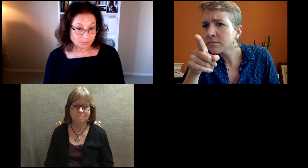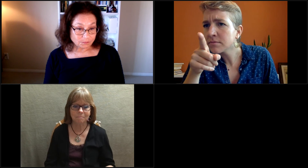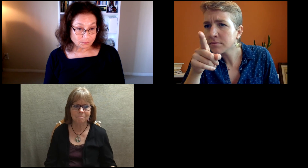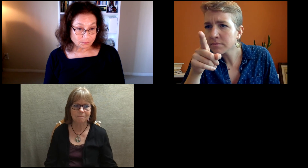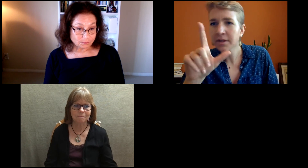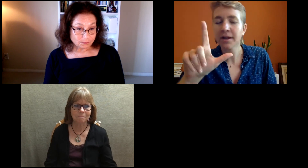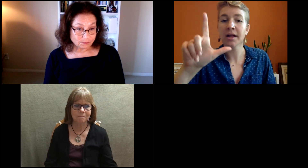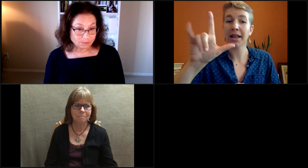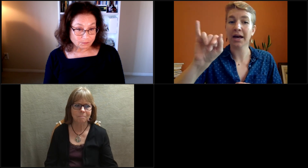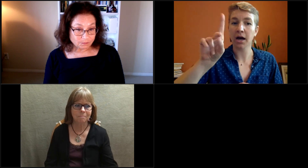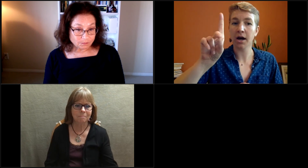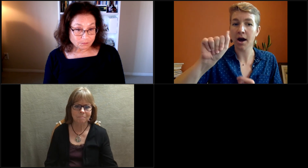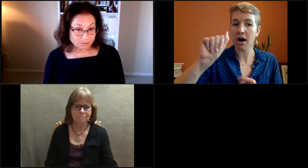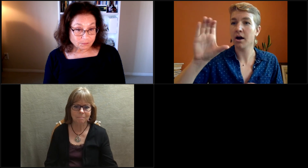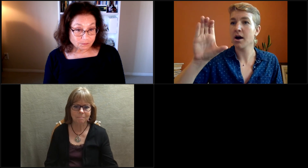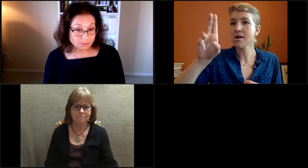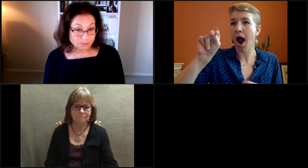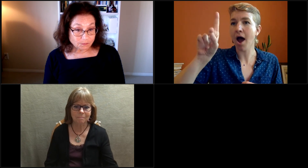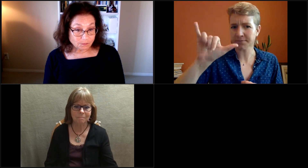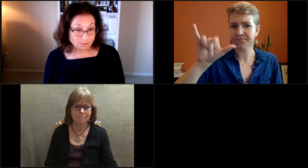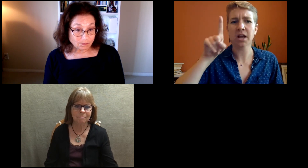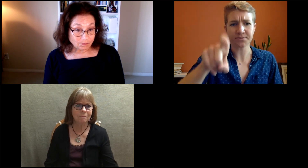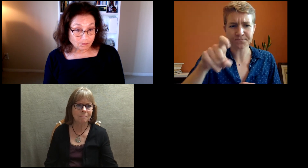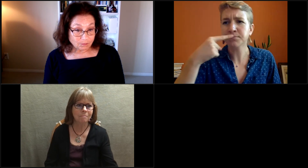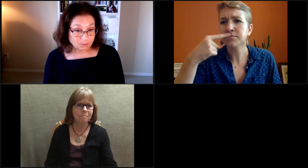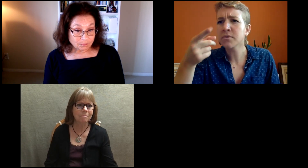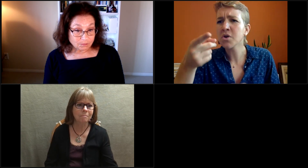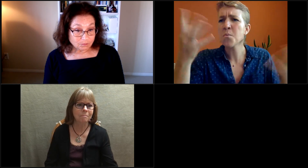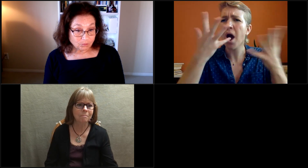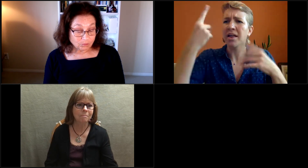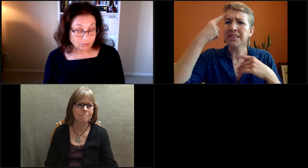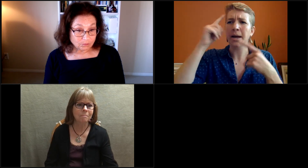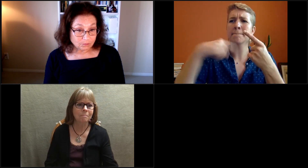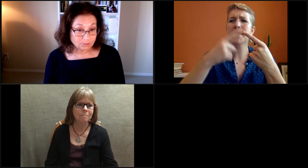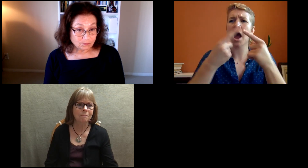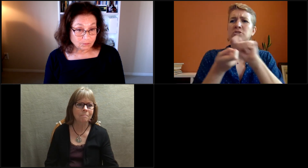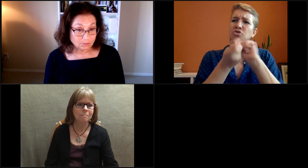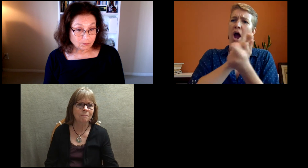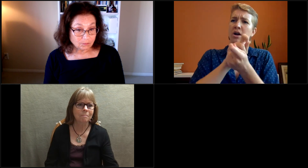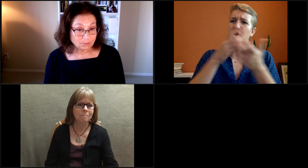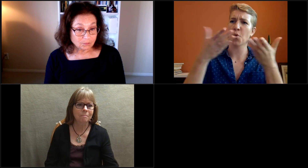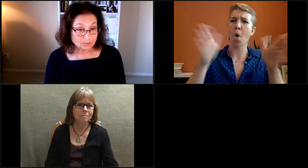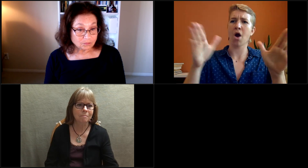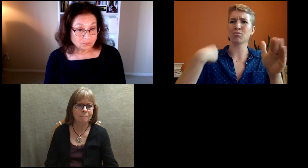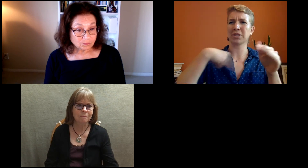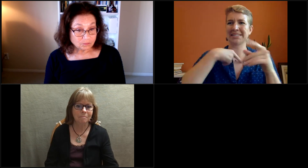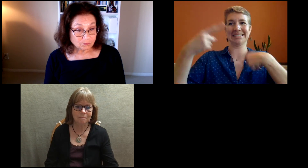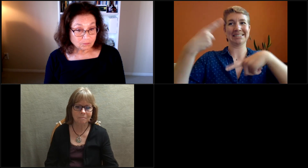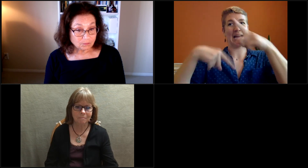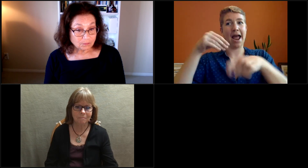Let me see, I think there’s another question from Linda Connie?